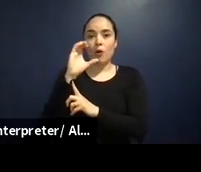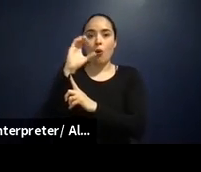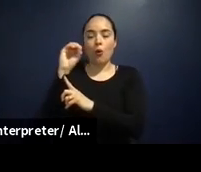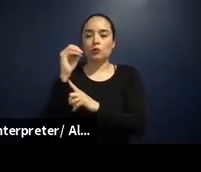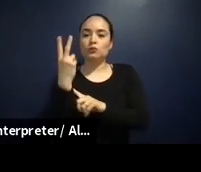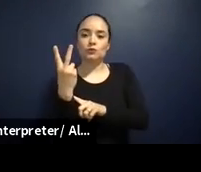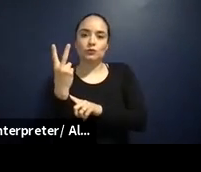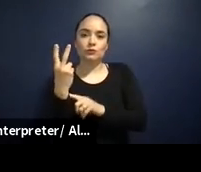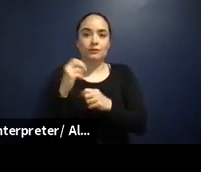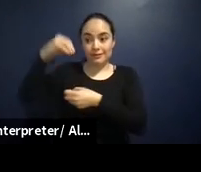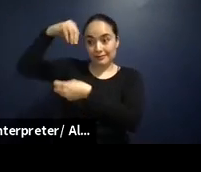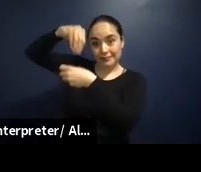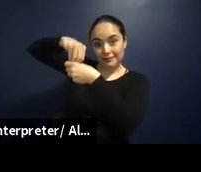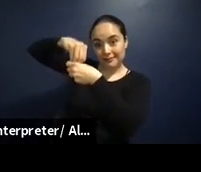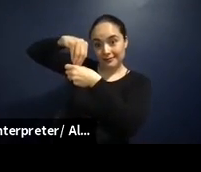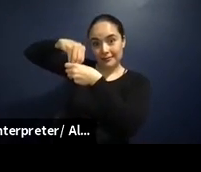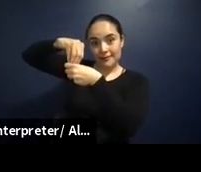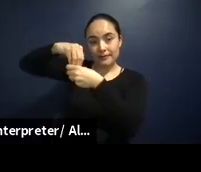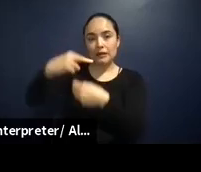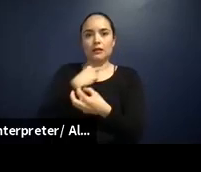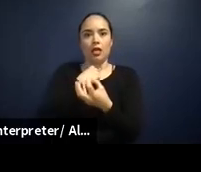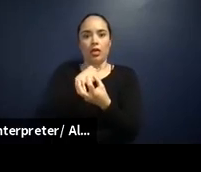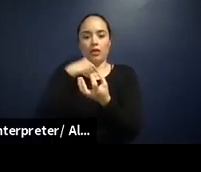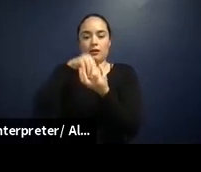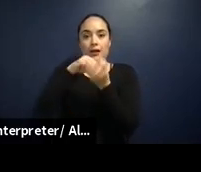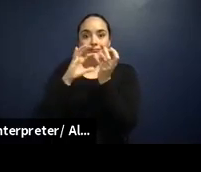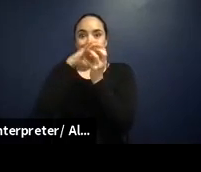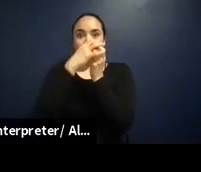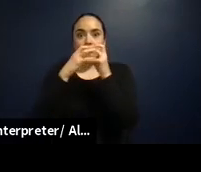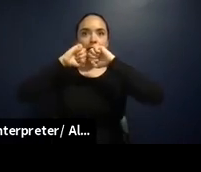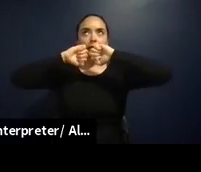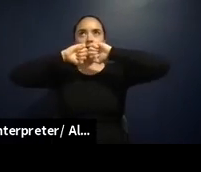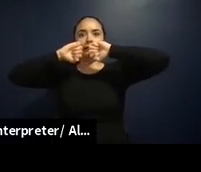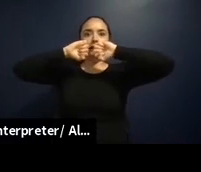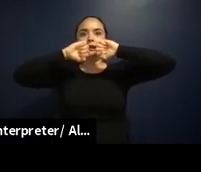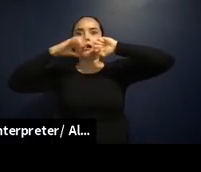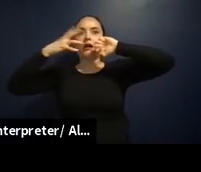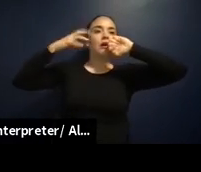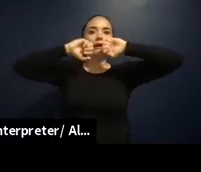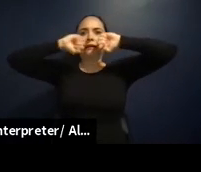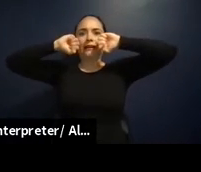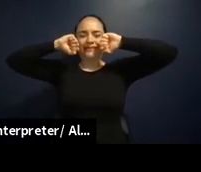sort of get trapped in the lava and can't get out. So that is a very light, fluffy rock,